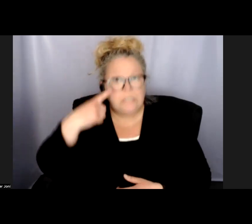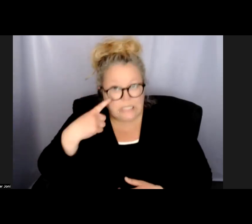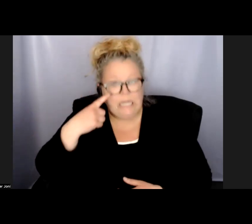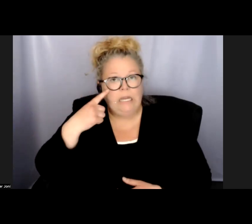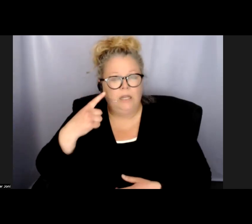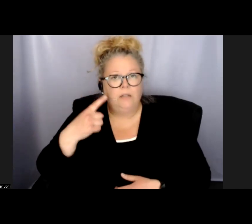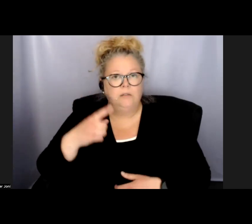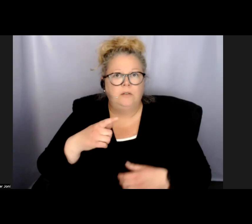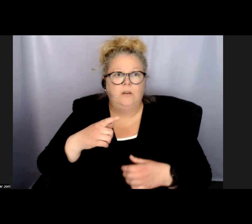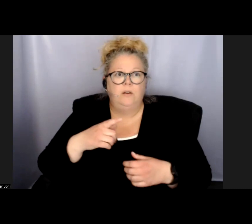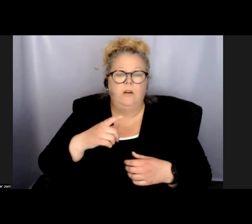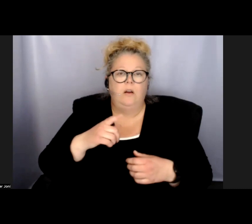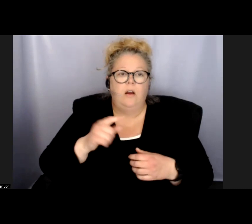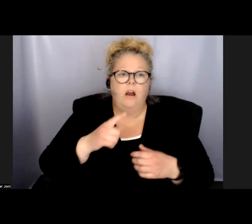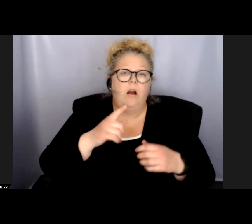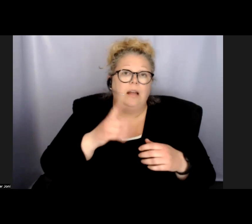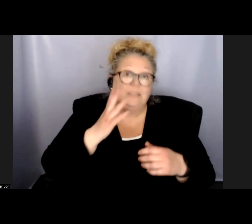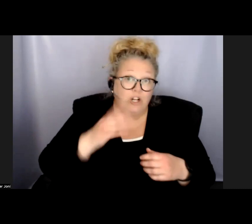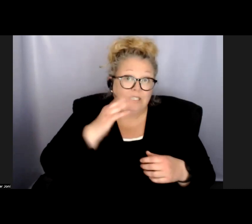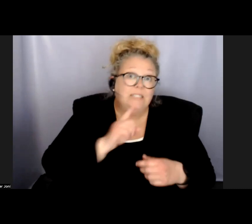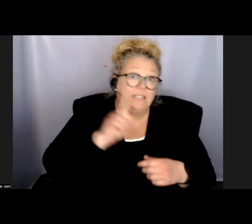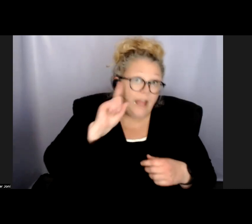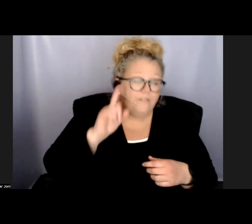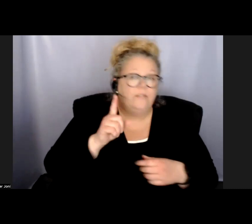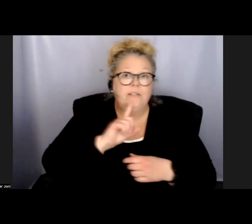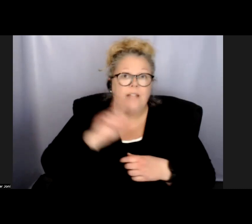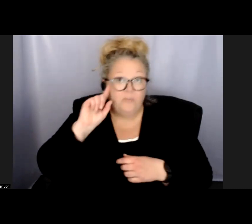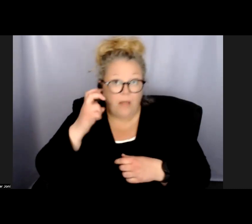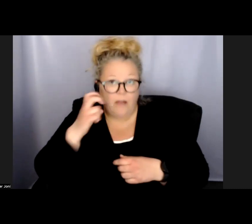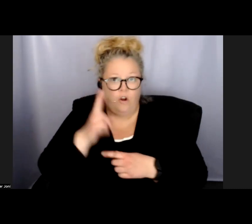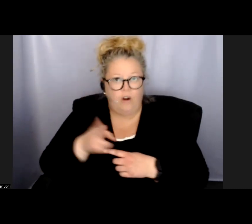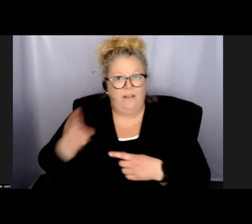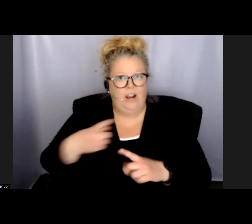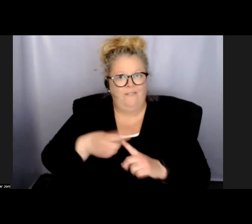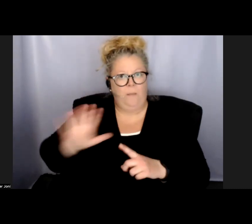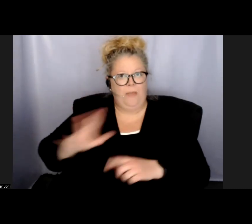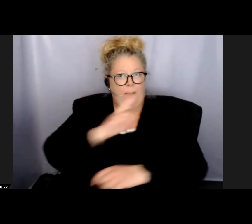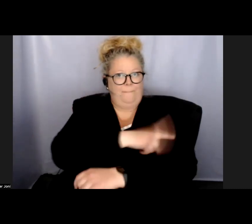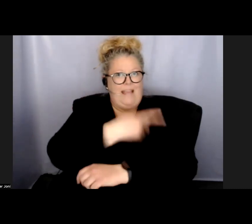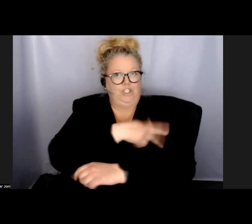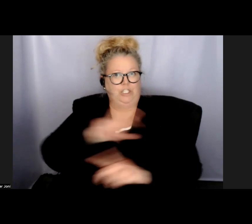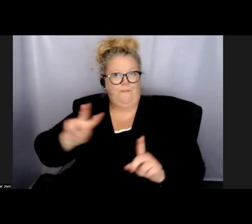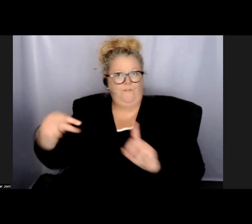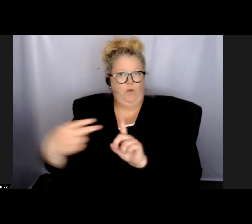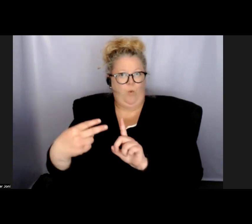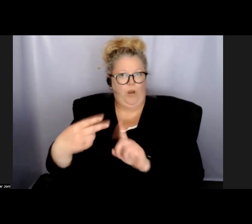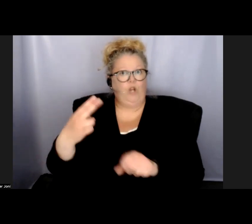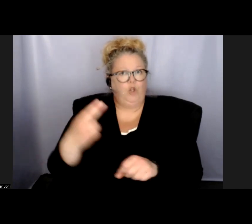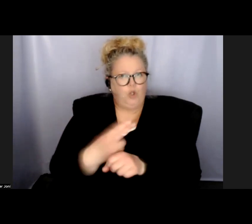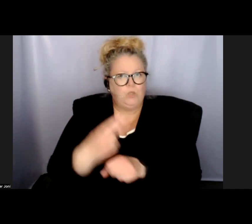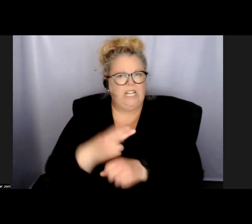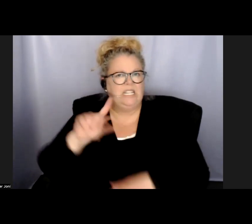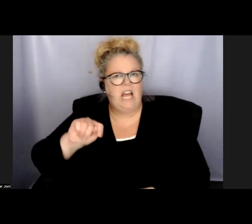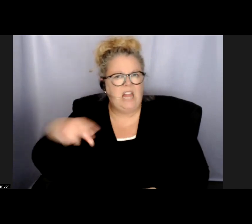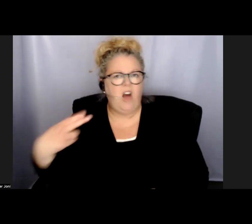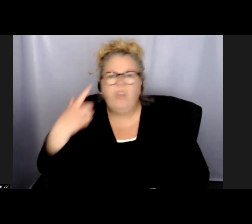and deaf-blind from the Viewpoint of the patient perspective using telehealth. so what better way